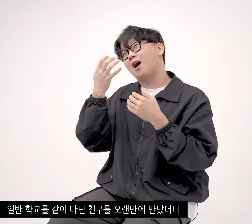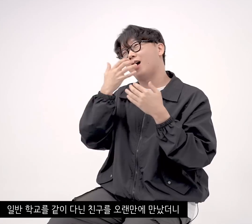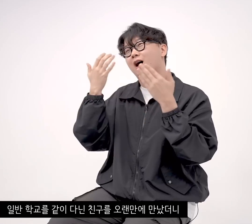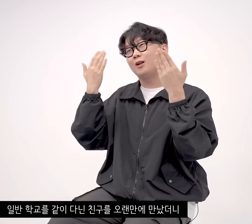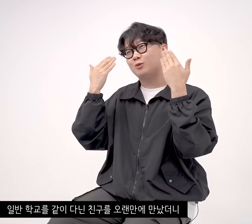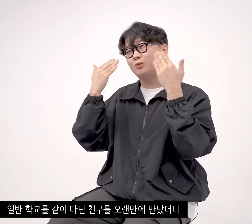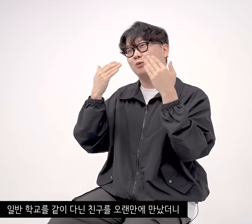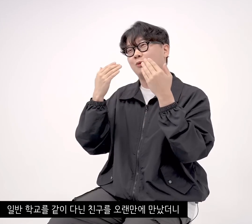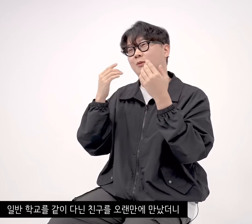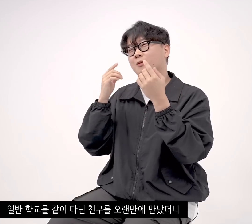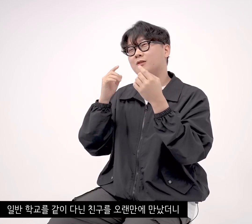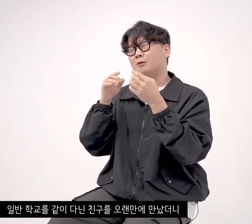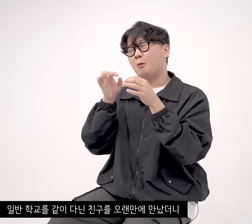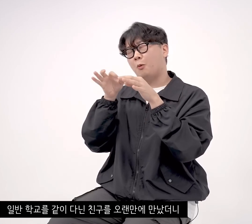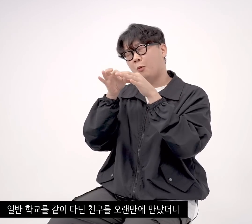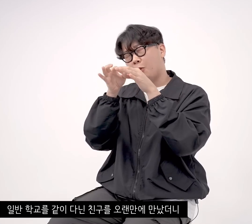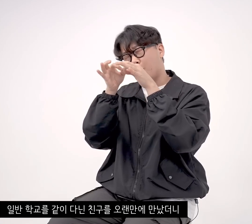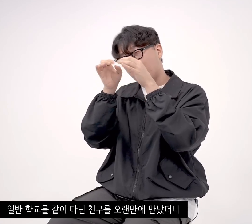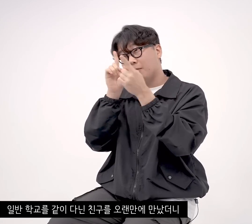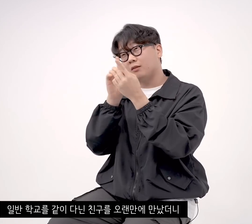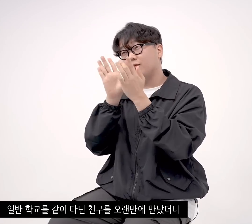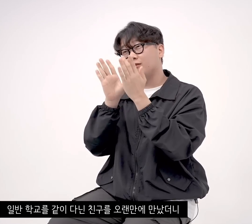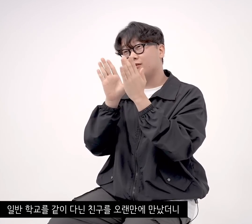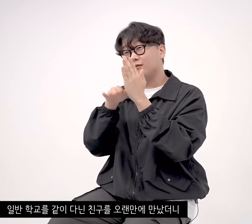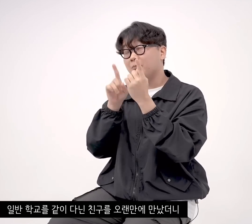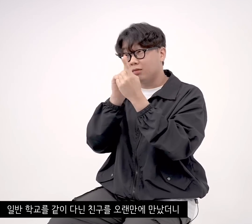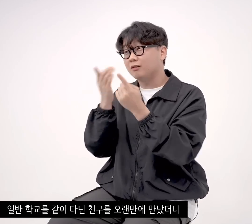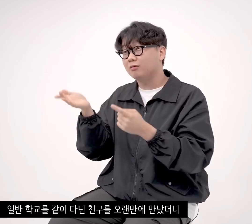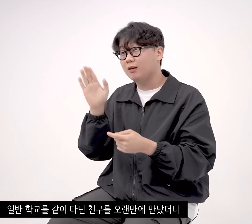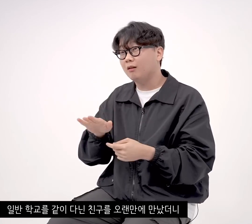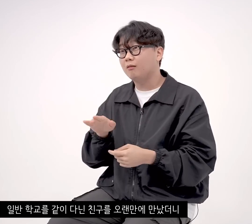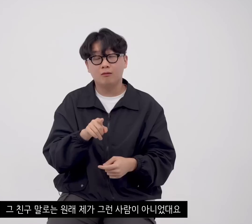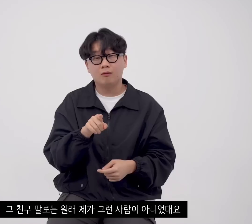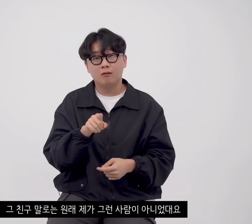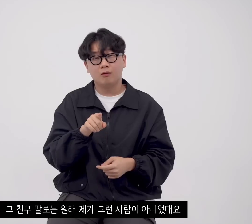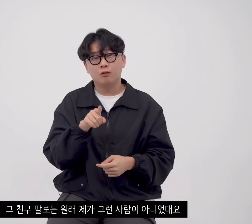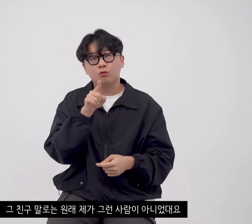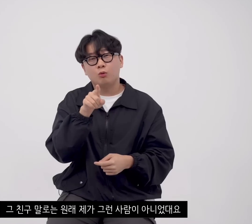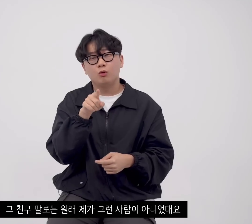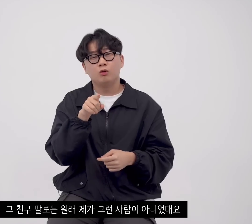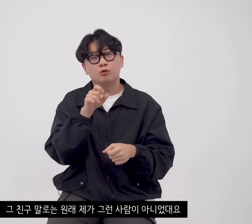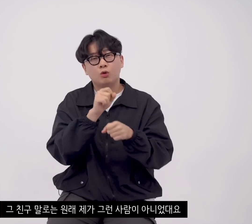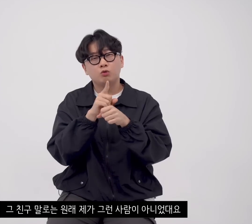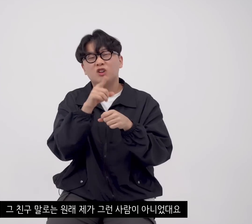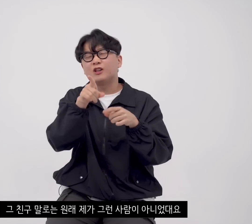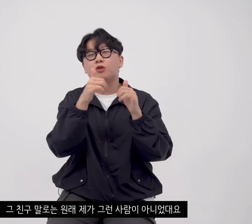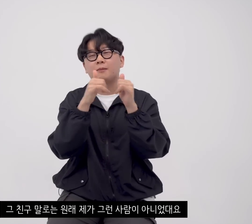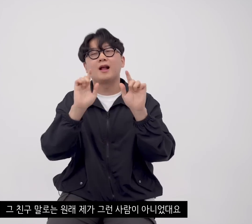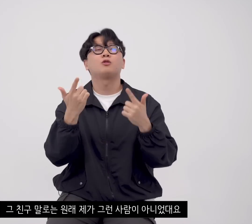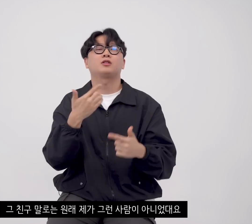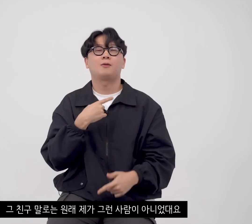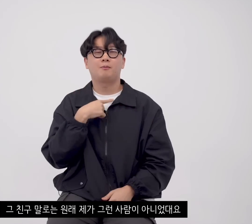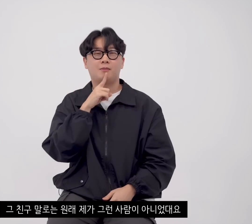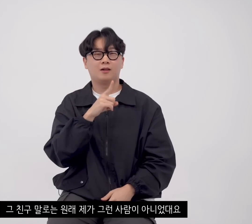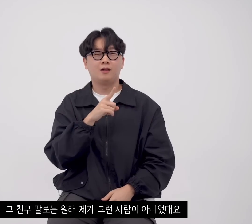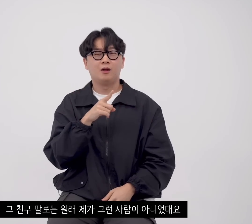I met a friend I went to school with after a long time, and he said that I wasn't that kind of person before.